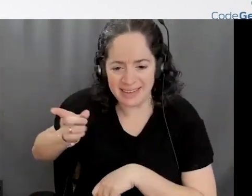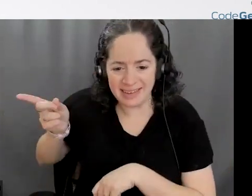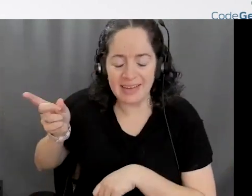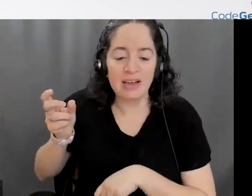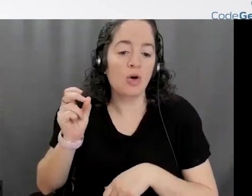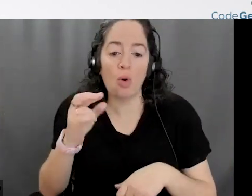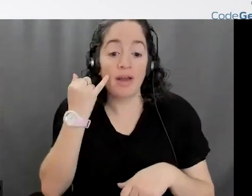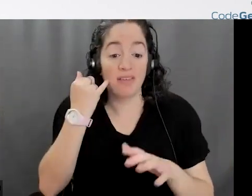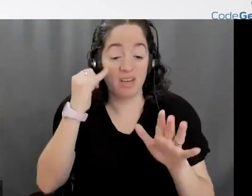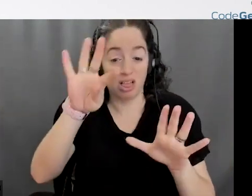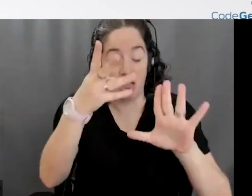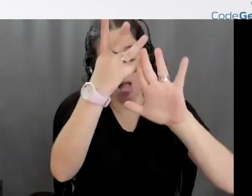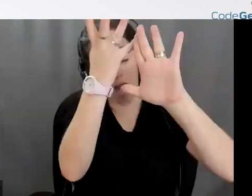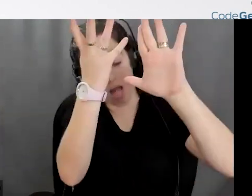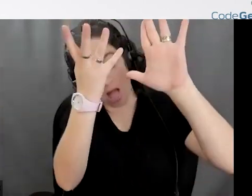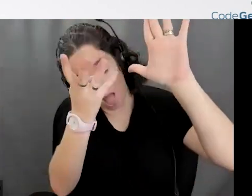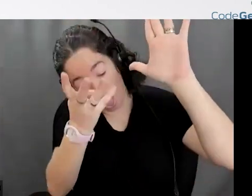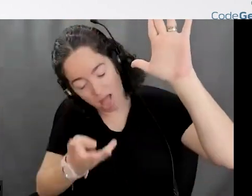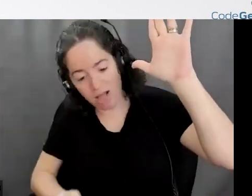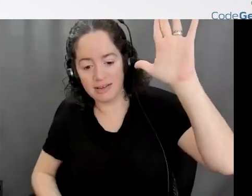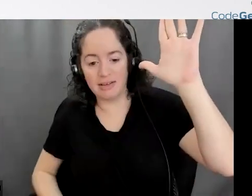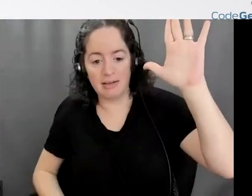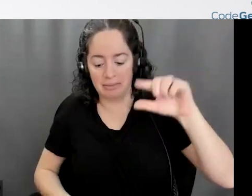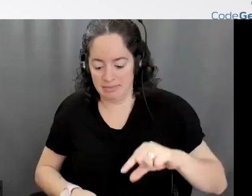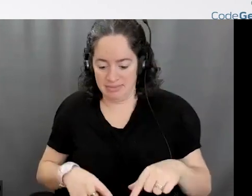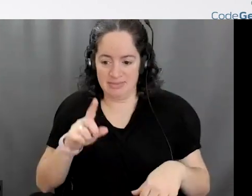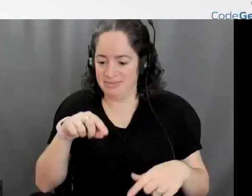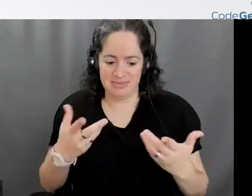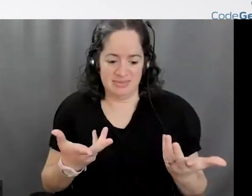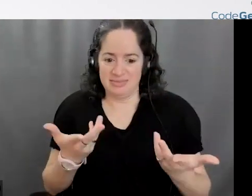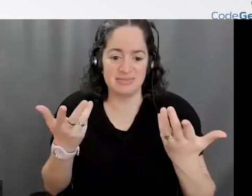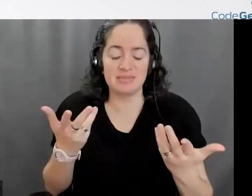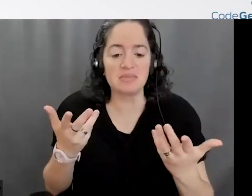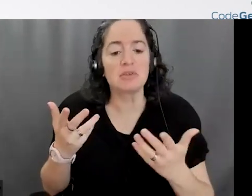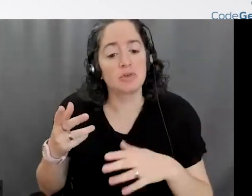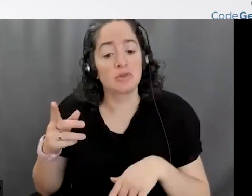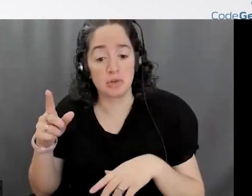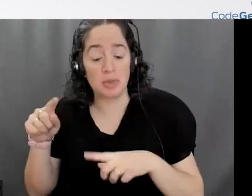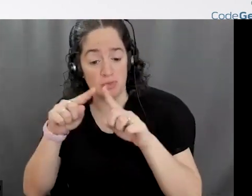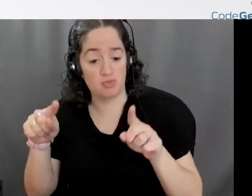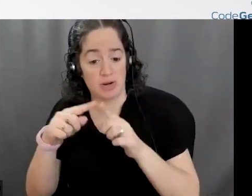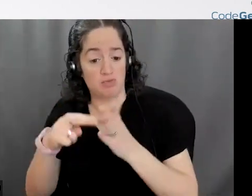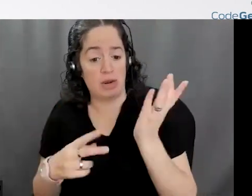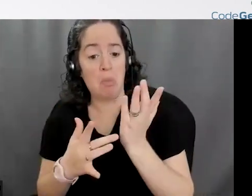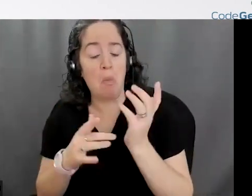and while a screen reader can see them, a sighted user will have troubles with navigating that.